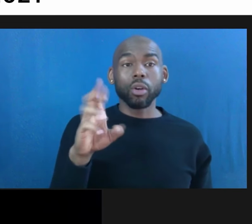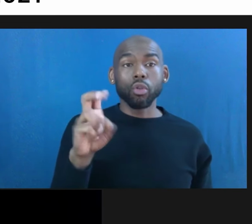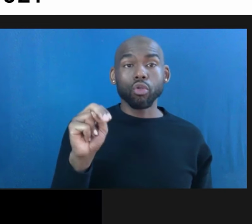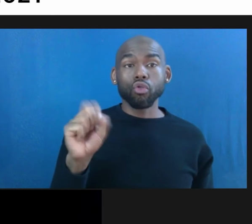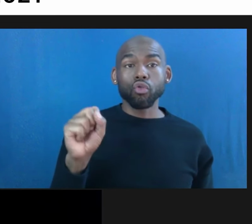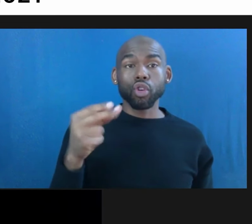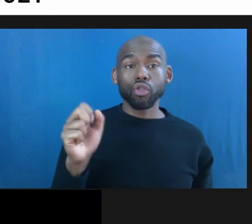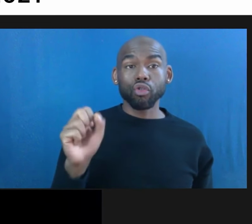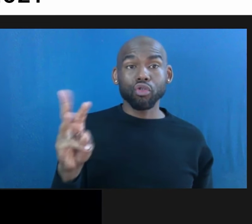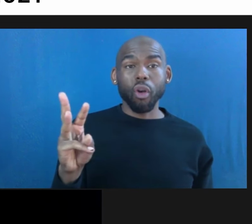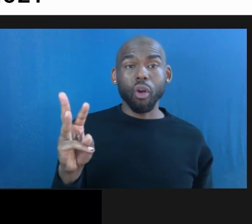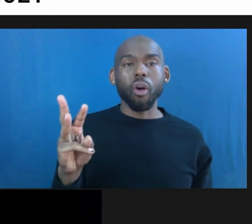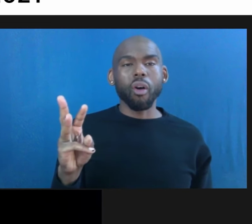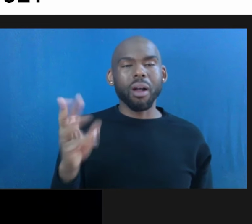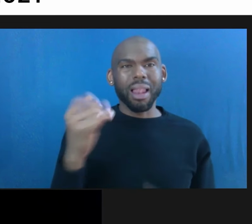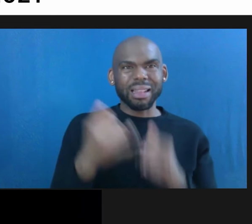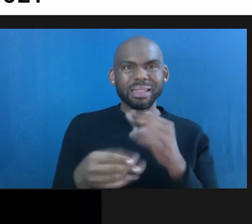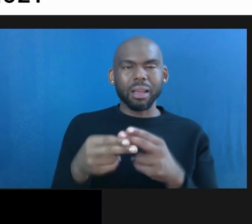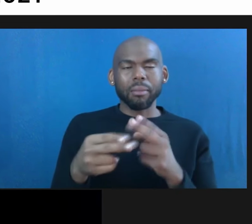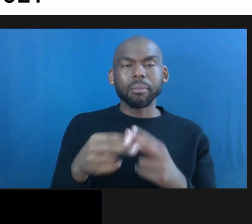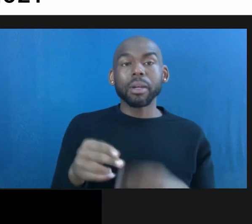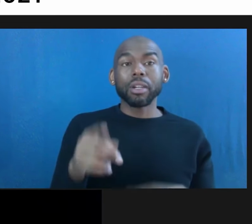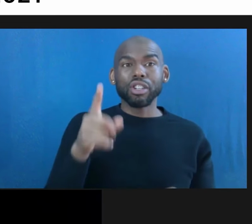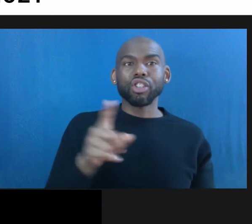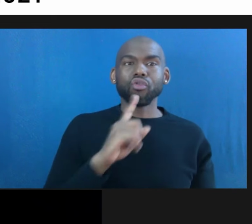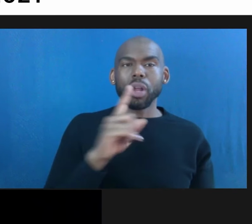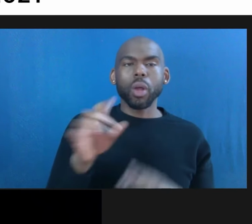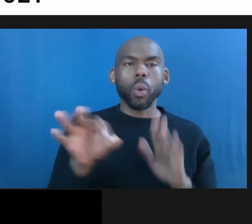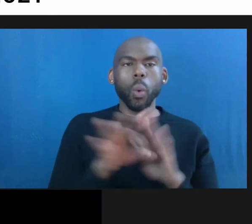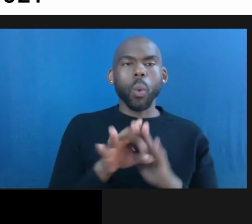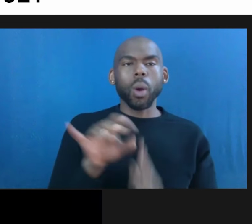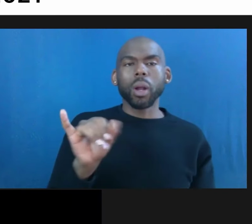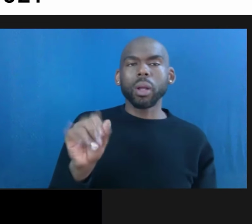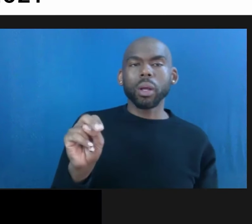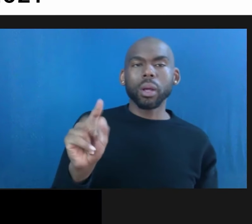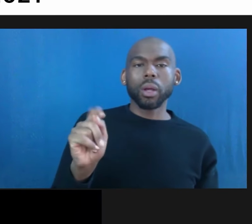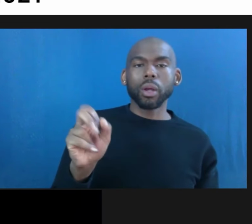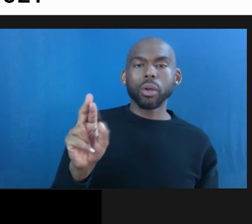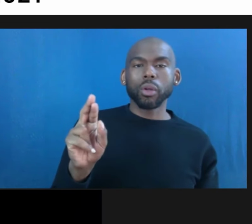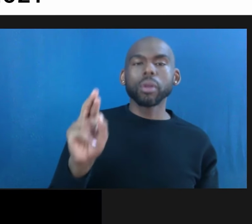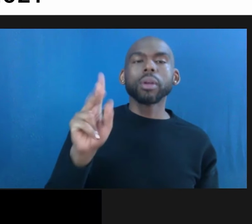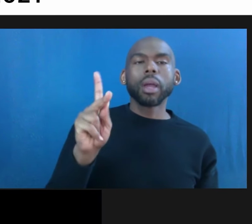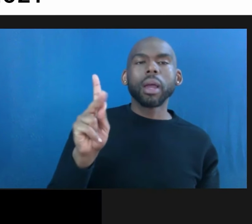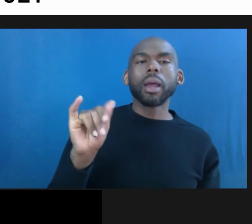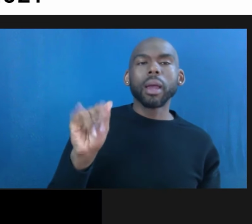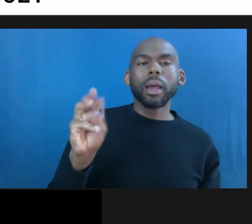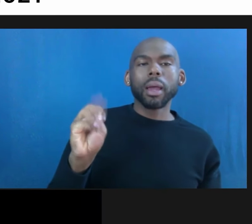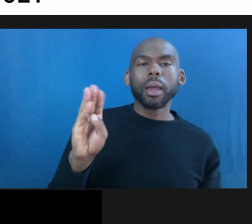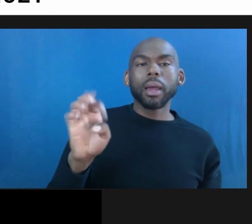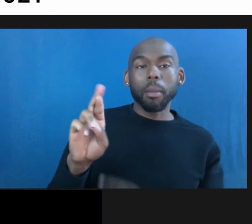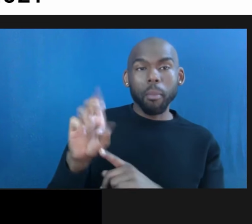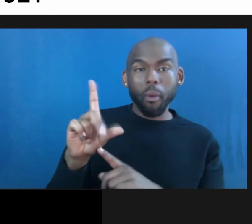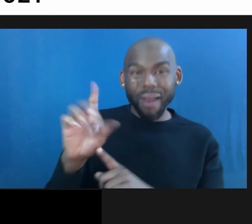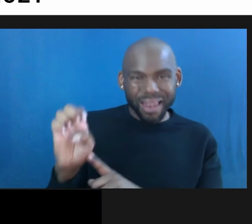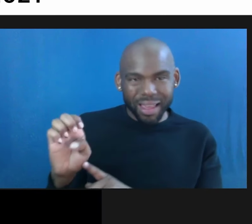and really keeping that in focus, keeping that idea in focus so that, you know, people